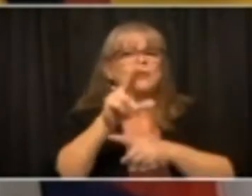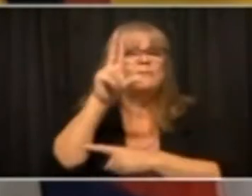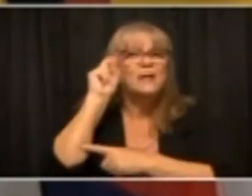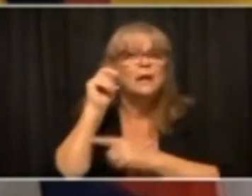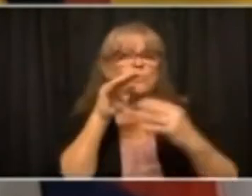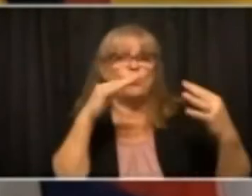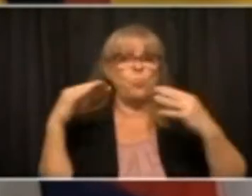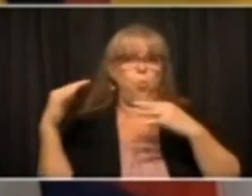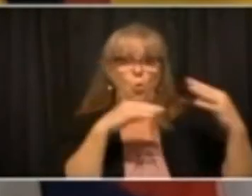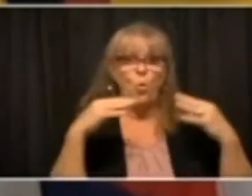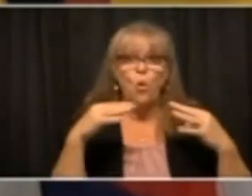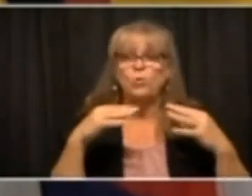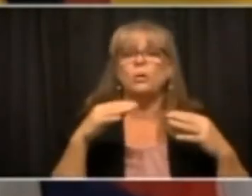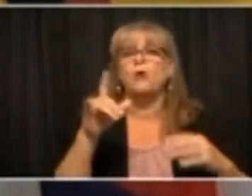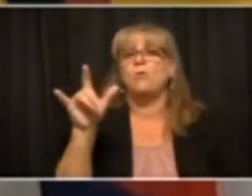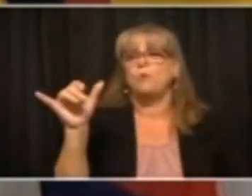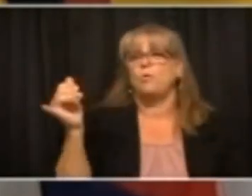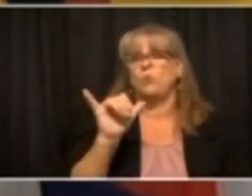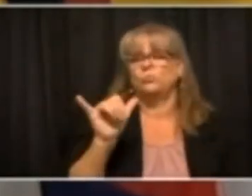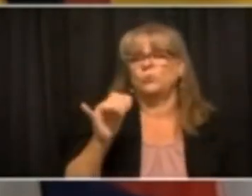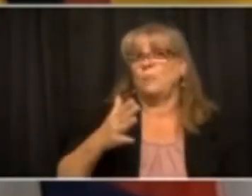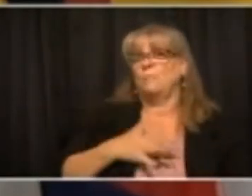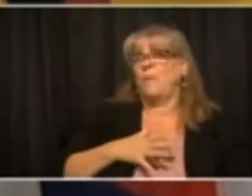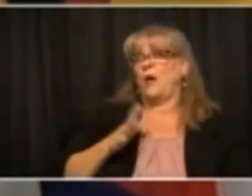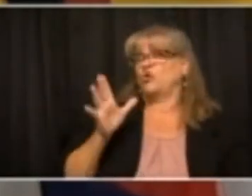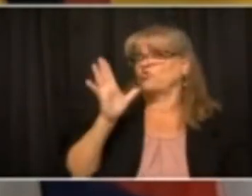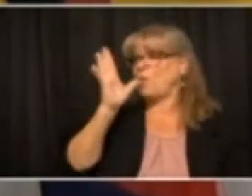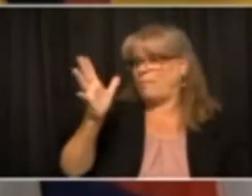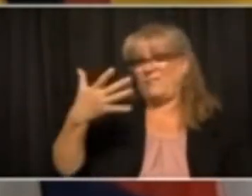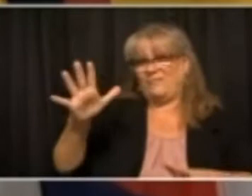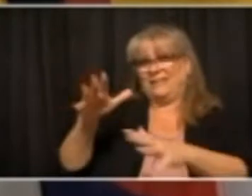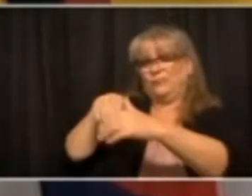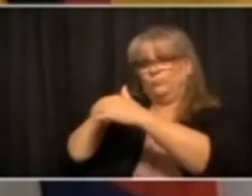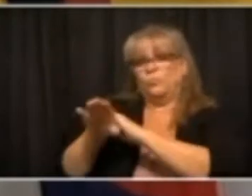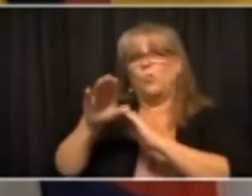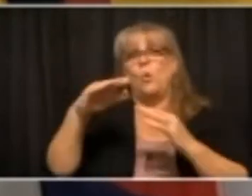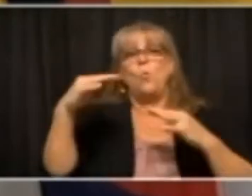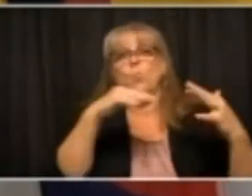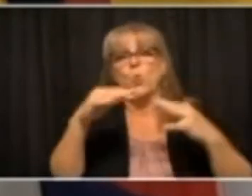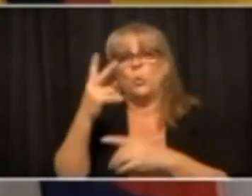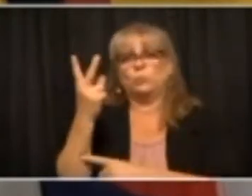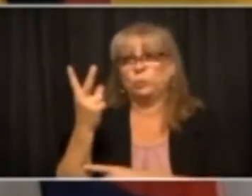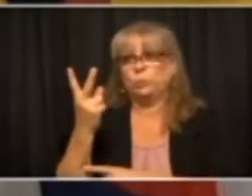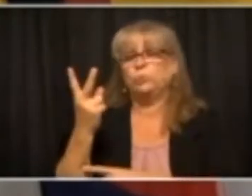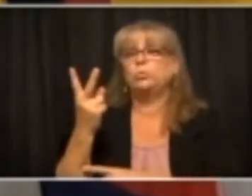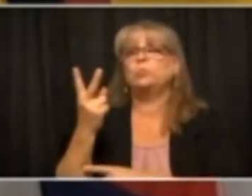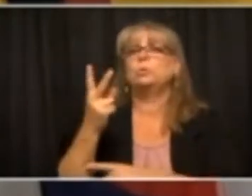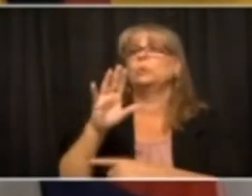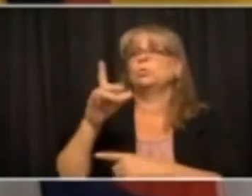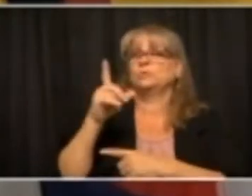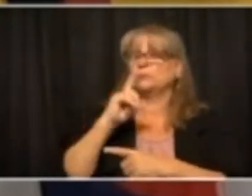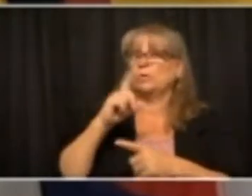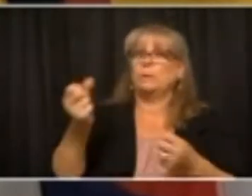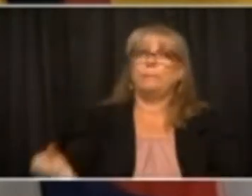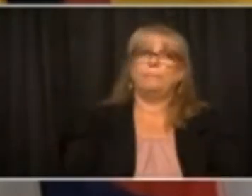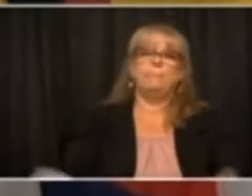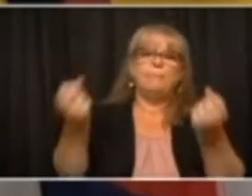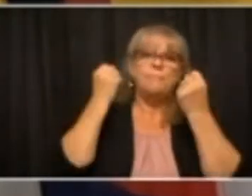served in world war ii and far too many didn't come back what we're asking here is continued